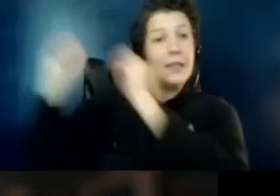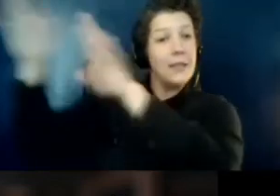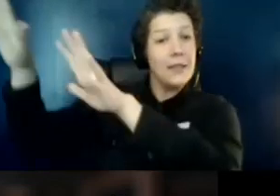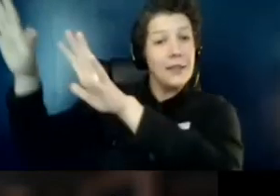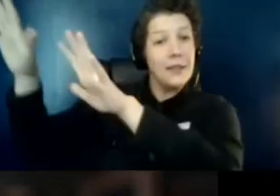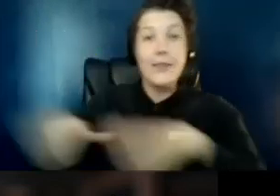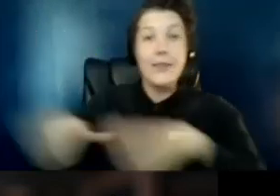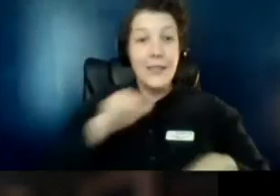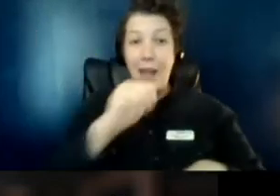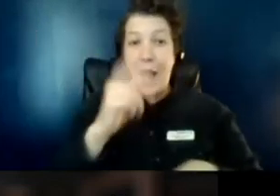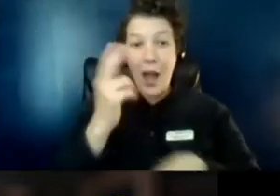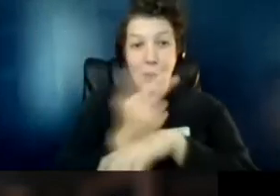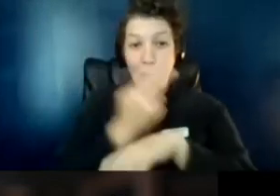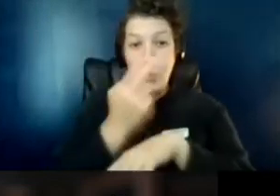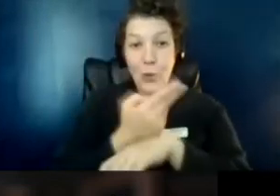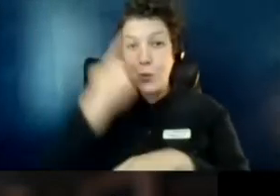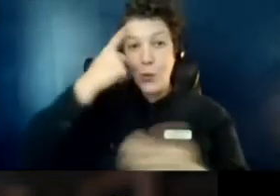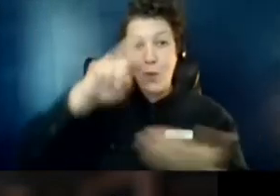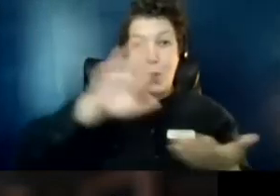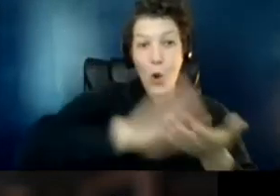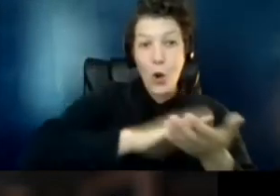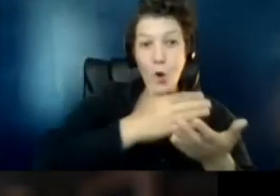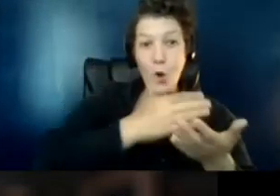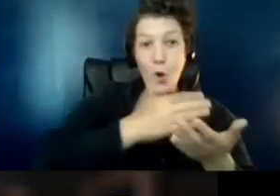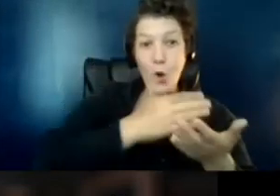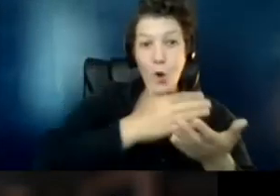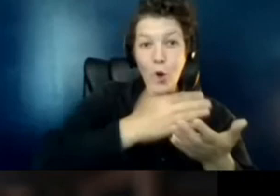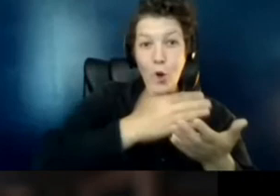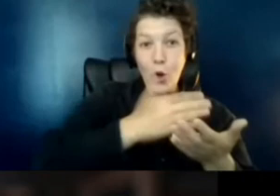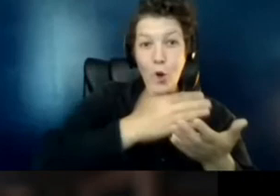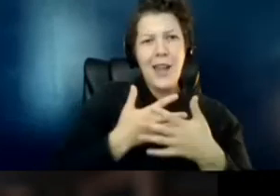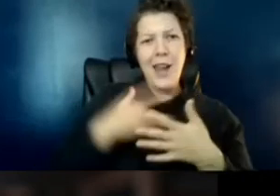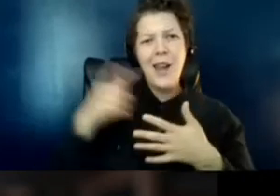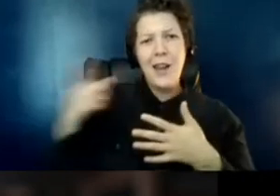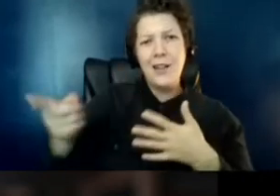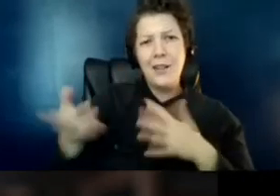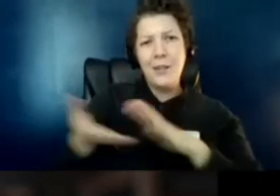that's going to create her allergies. So, you know, this is the type of thing we